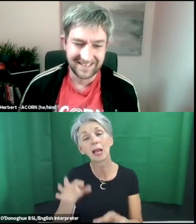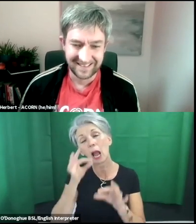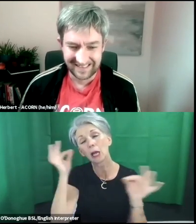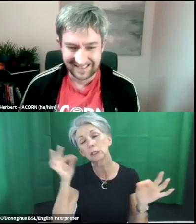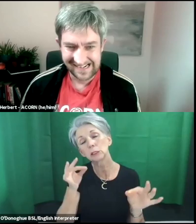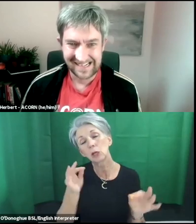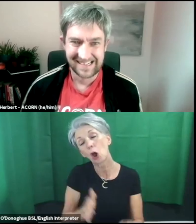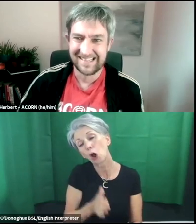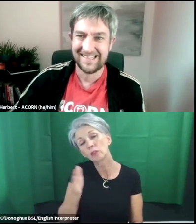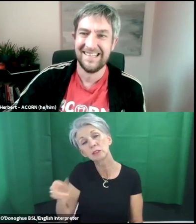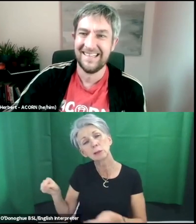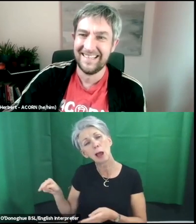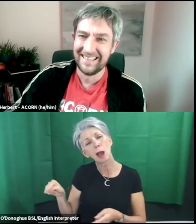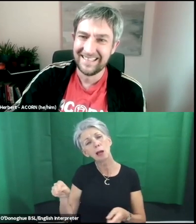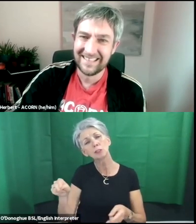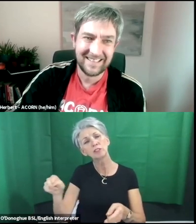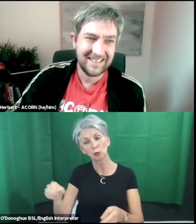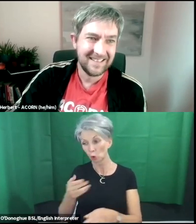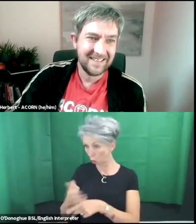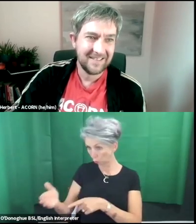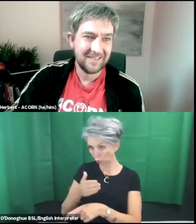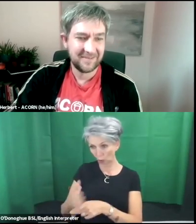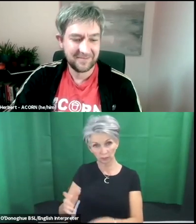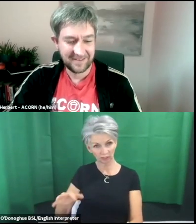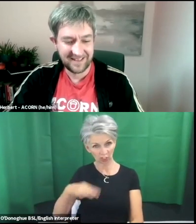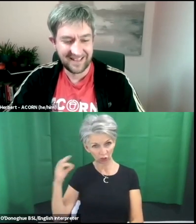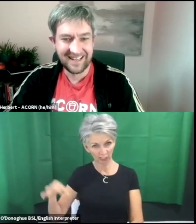He doesn't have a job he's having a great time. Not that that's relevant.